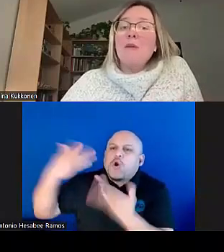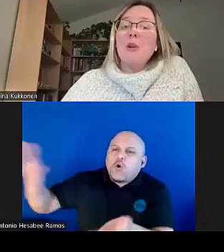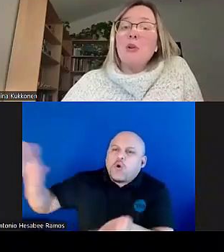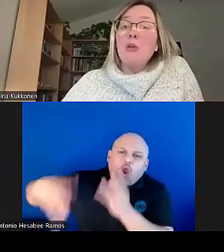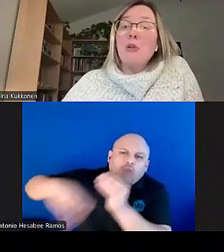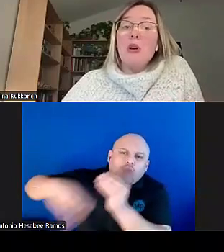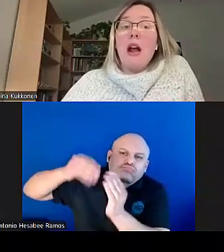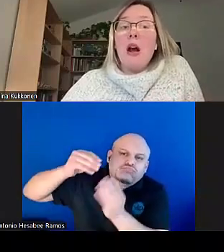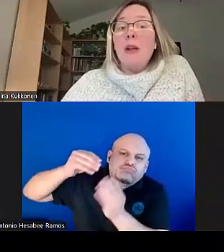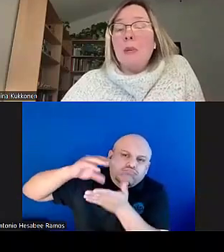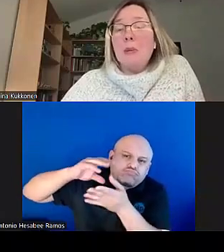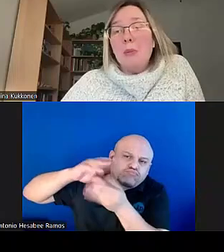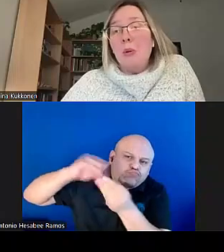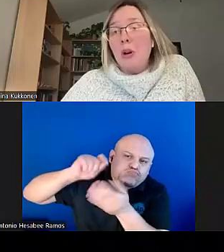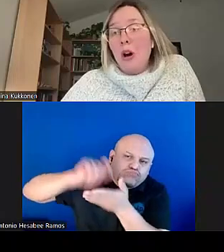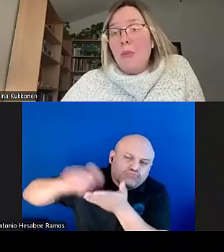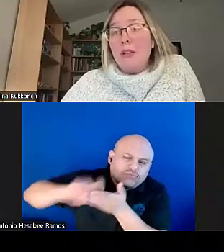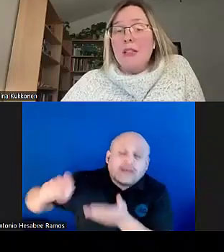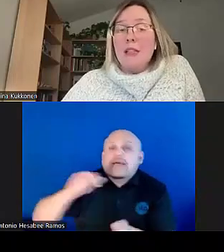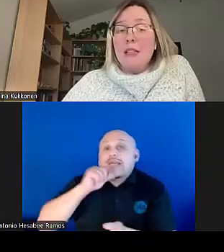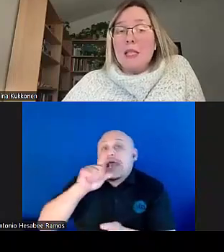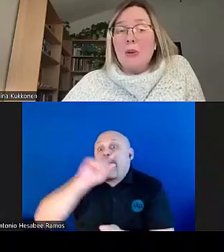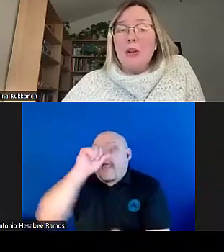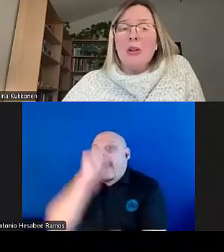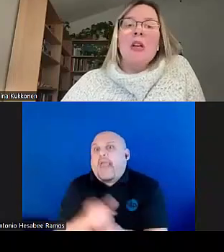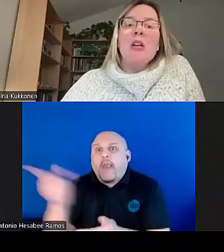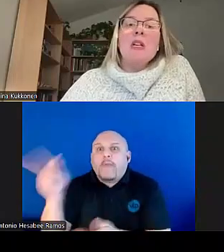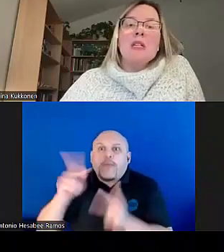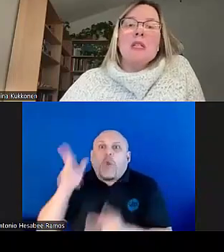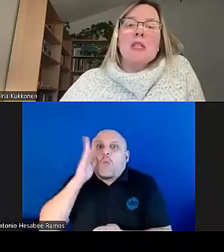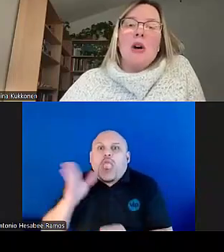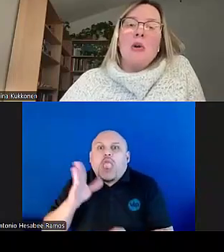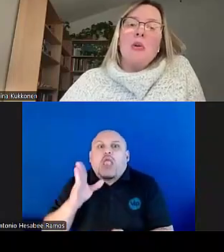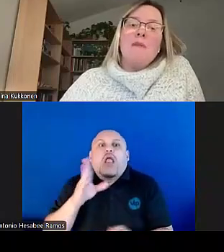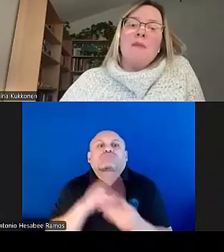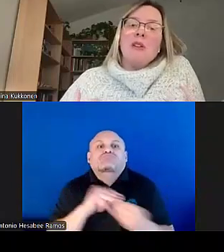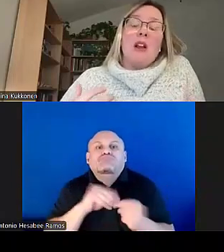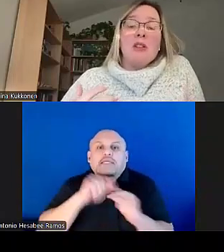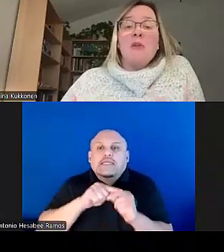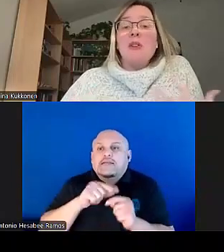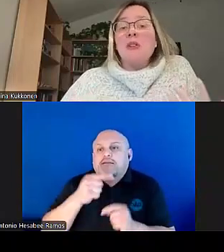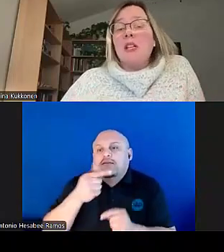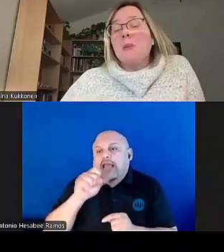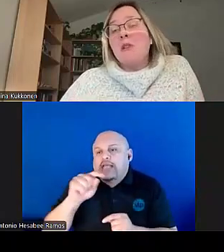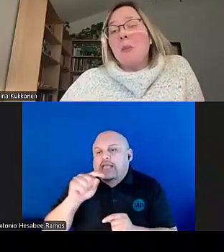of who or how many people will comment in the guestbook. And also, if there's not a specific